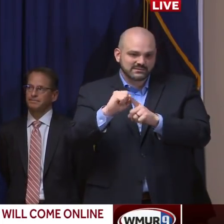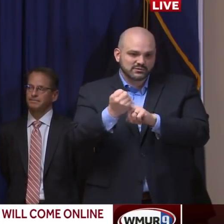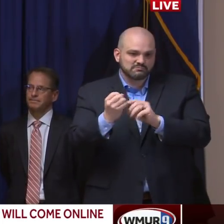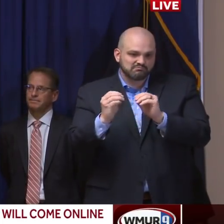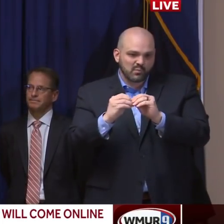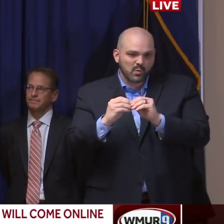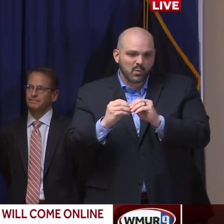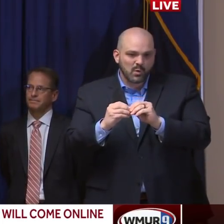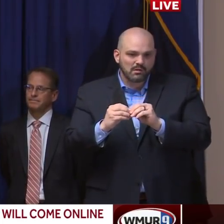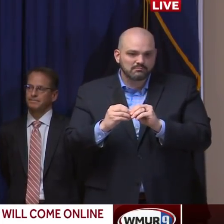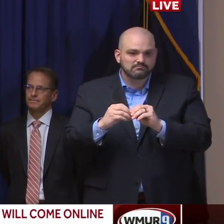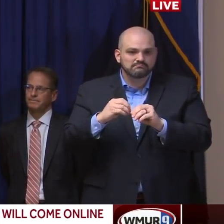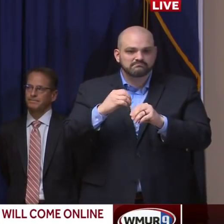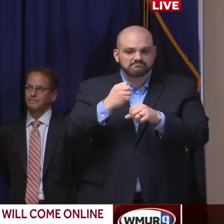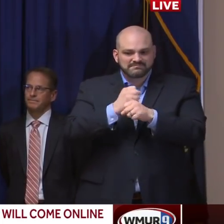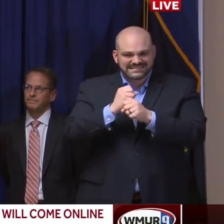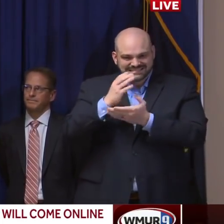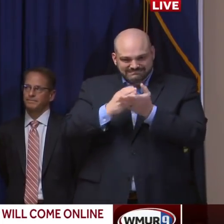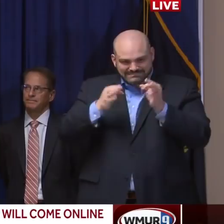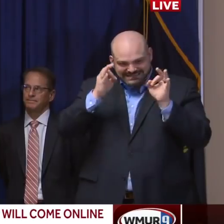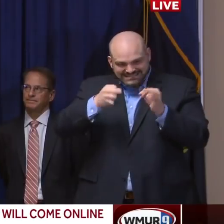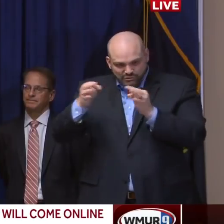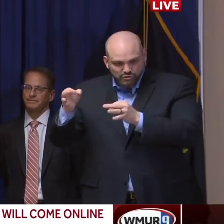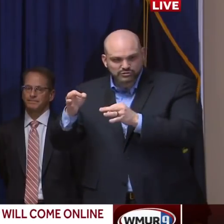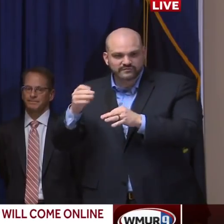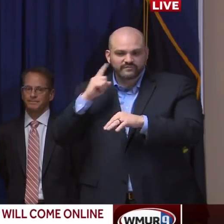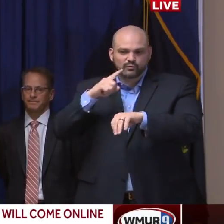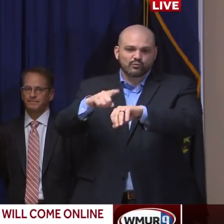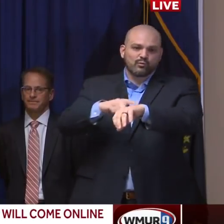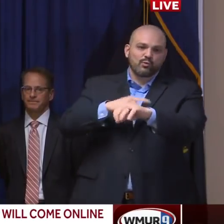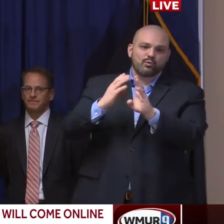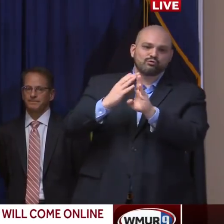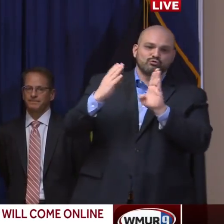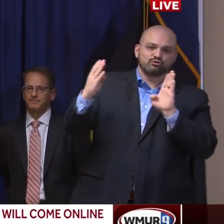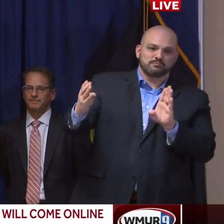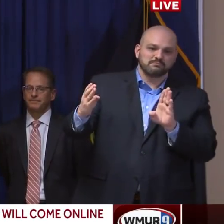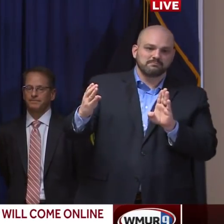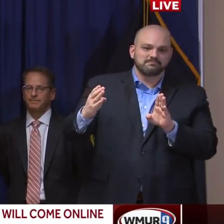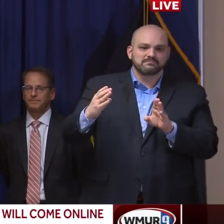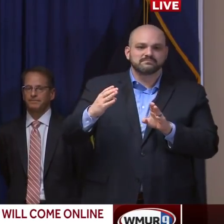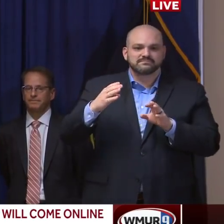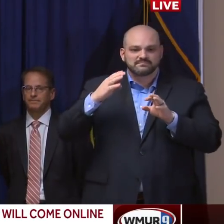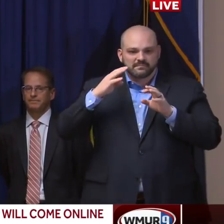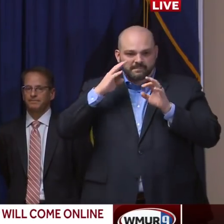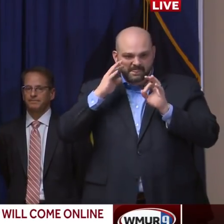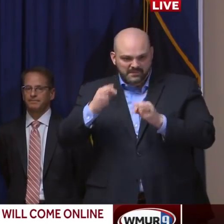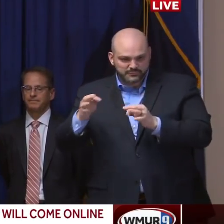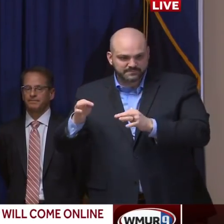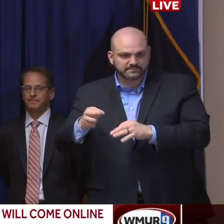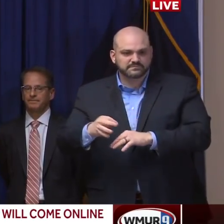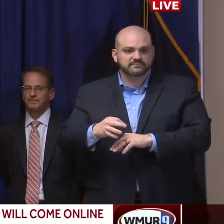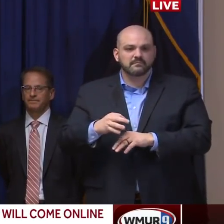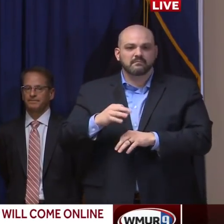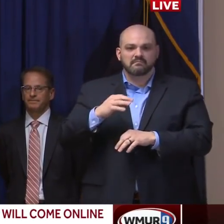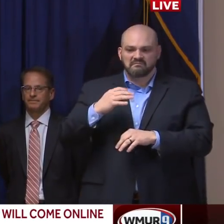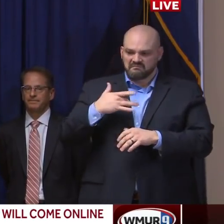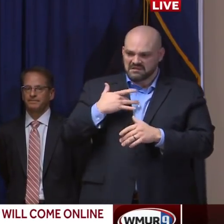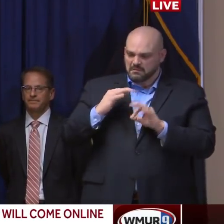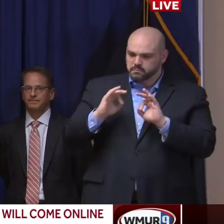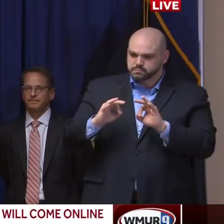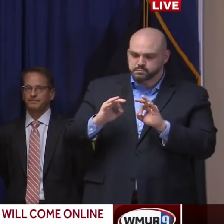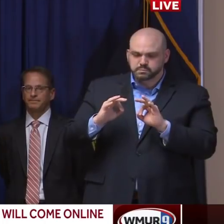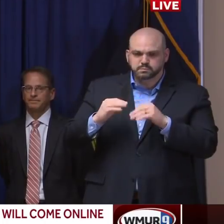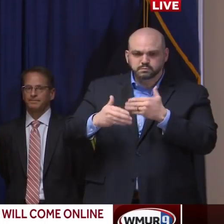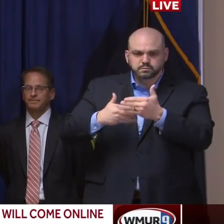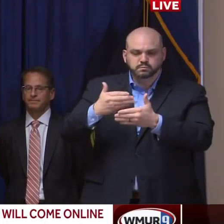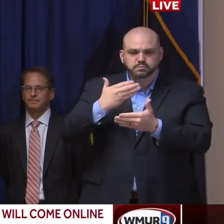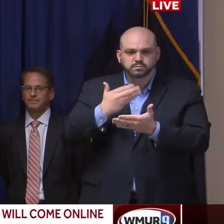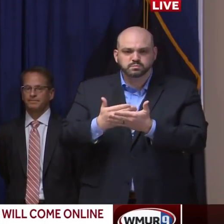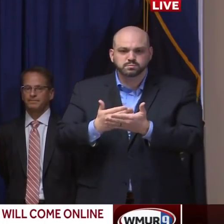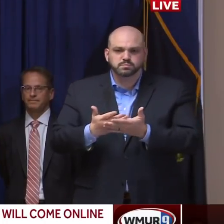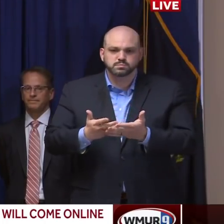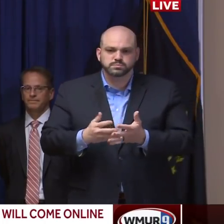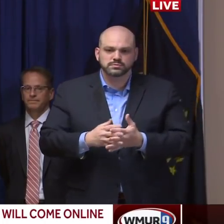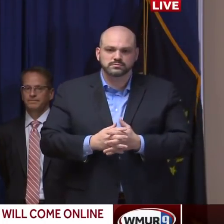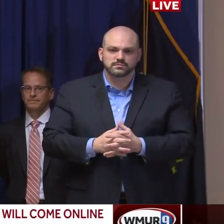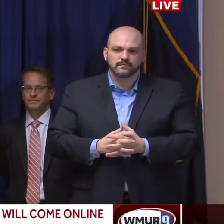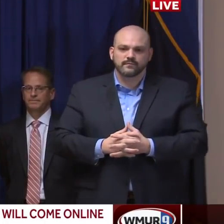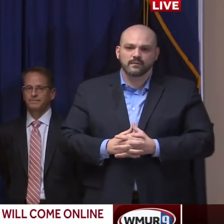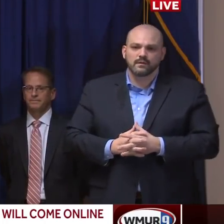AS MORE SCHOOLS GO TO REMOTE LEARNING, WE CAN ASSESS IT AND TAKE SOME REALLY GOOD LONG-TERM DECISIONS FOR THE STATE WE HAVE HANDLED THE SHORT-TERM ISSUES VERY WELL.